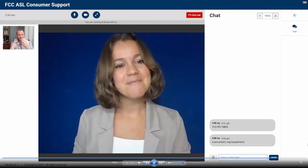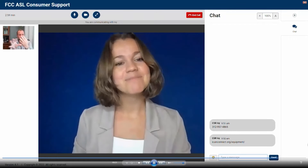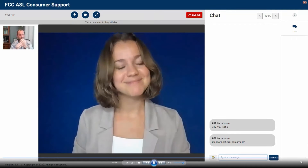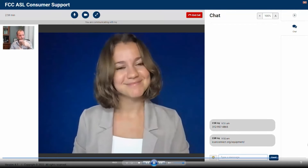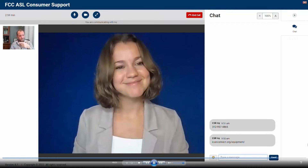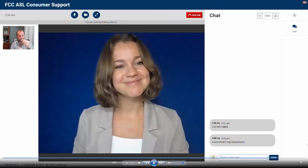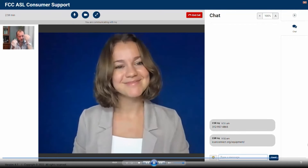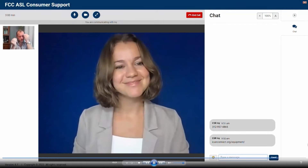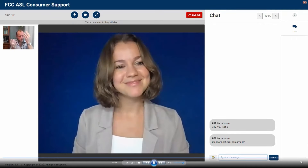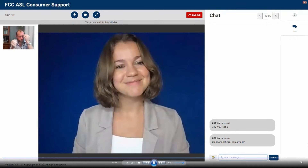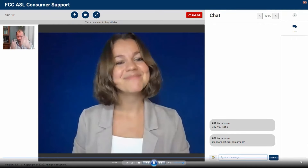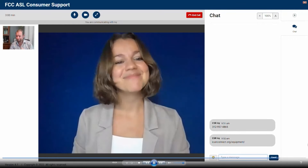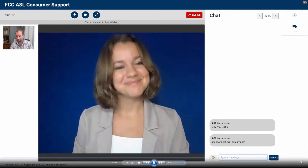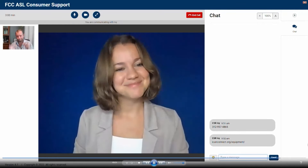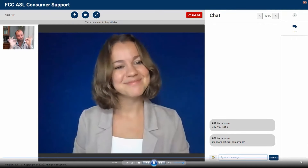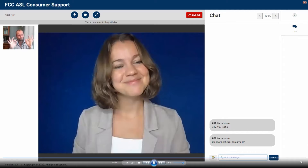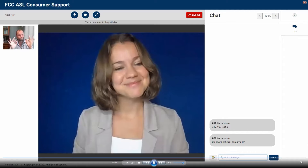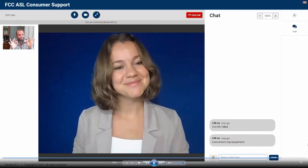AGAIN THE